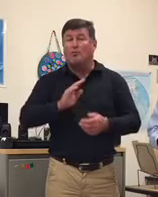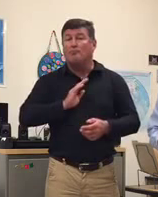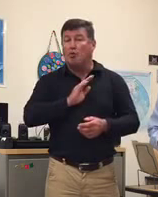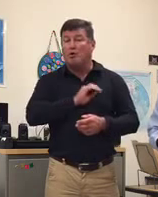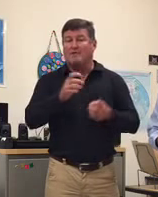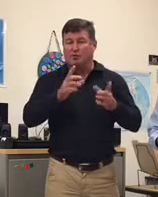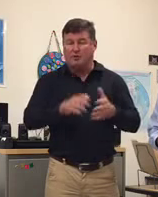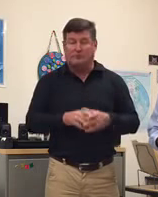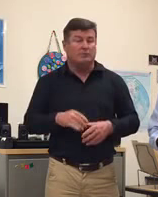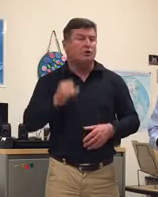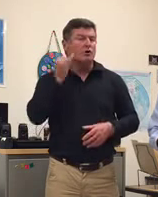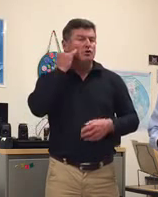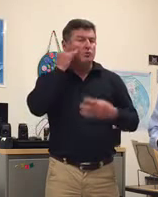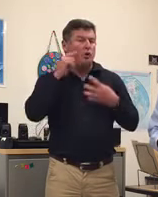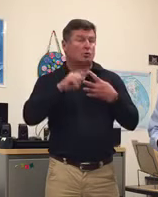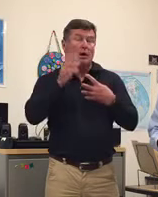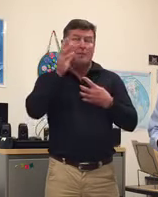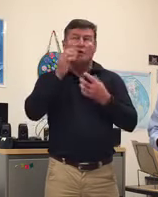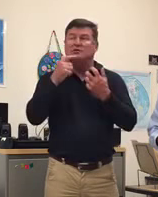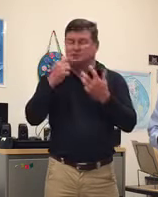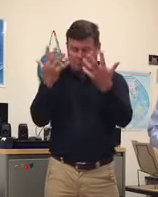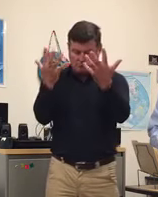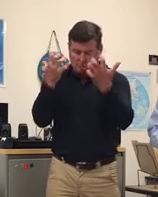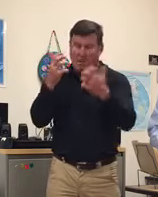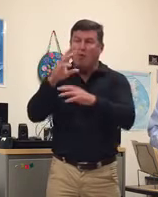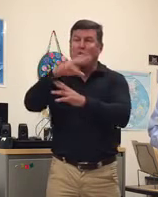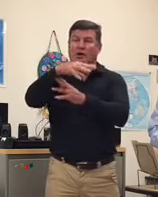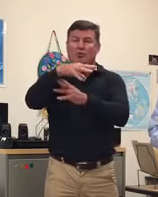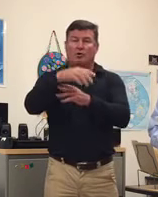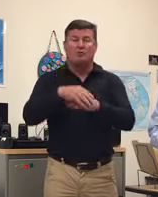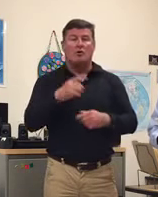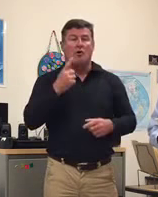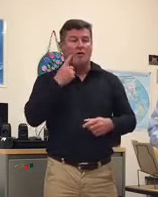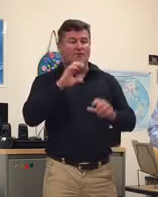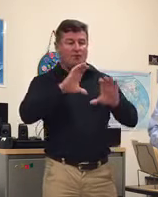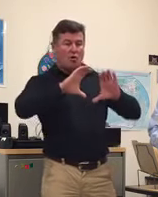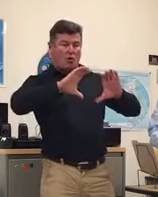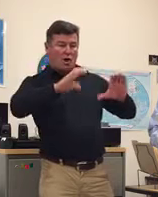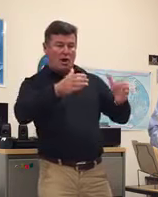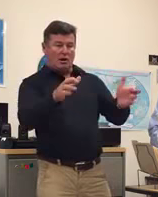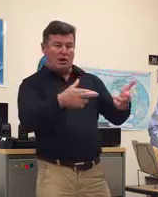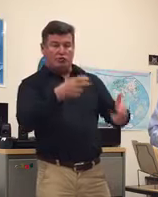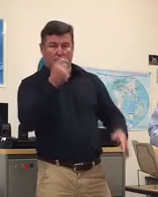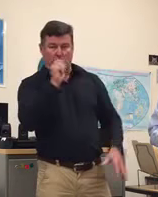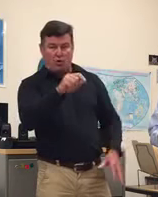When a parent requests a camera for their student, it's only going to be for the